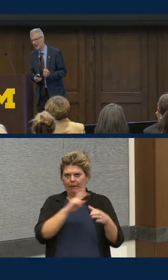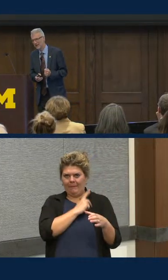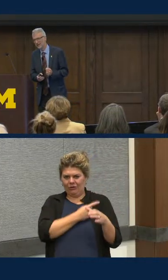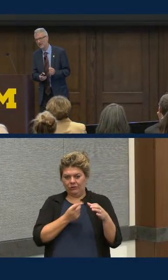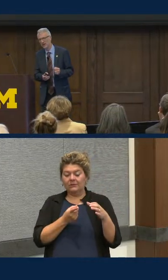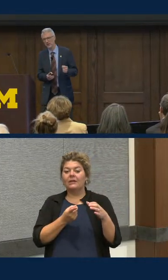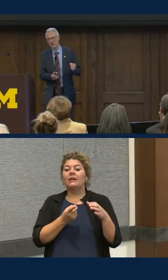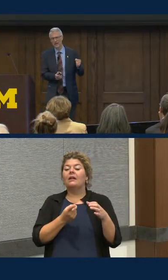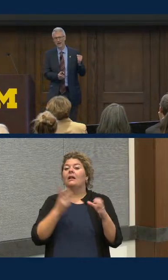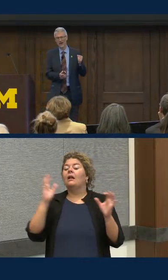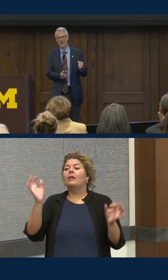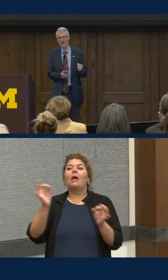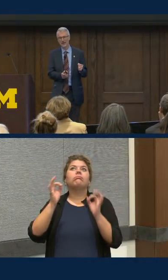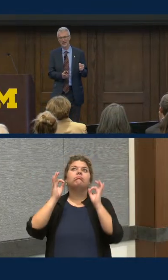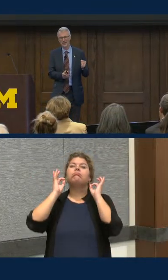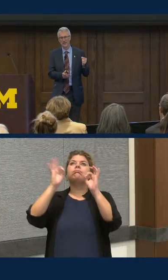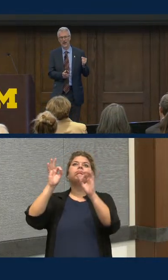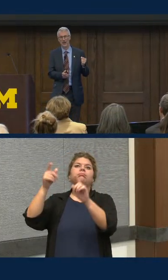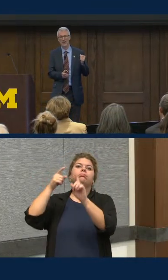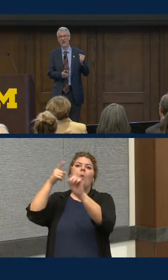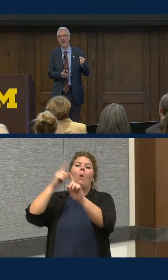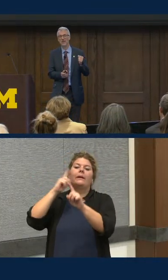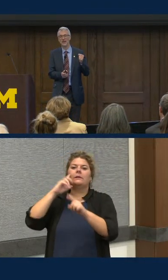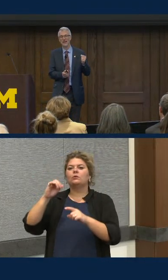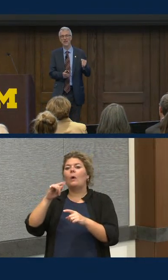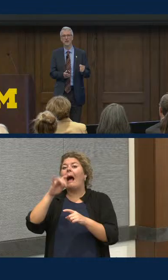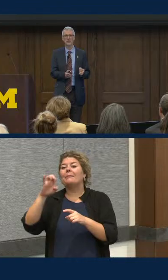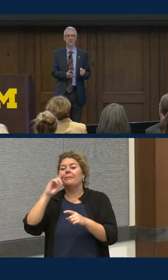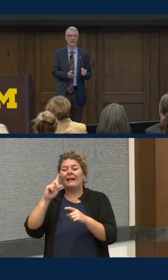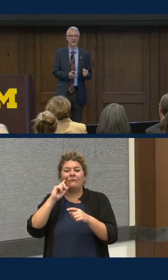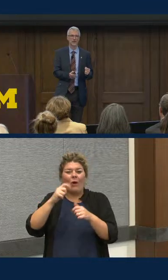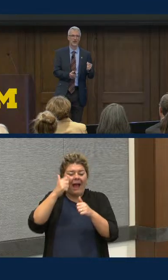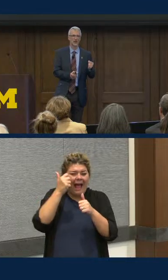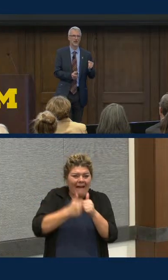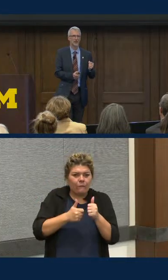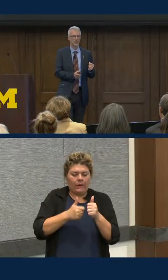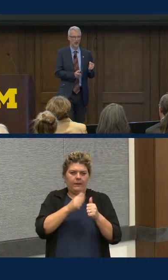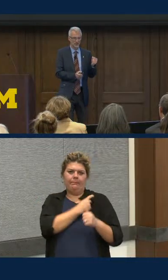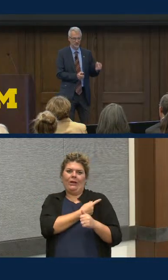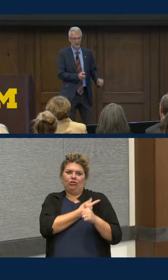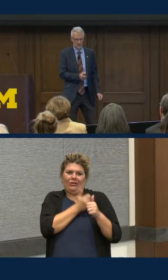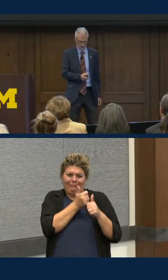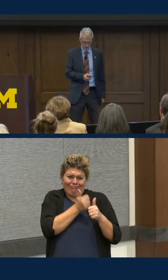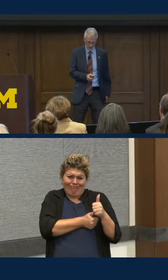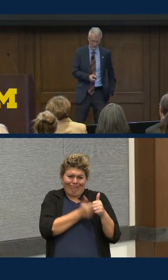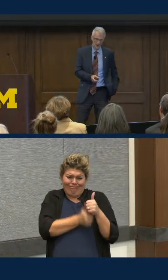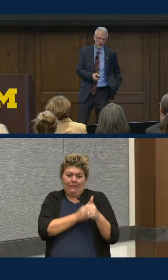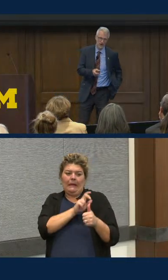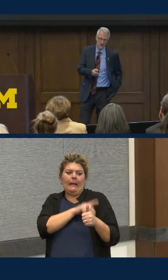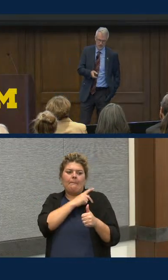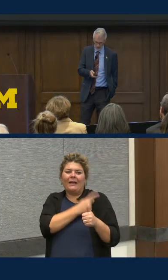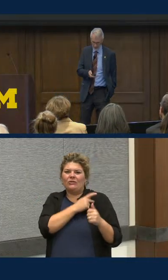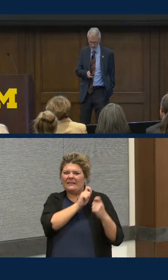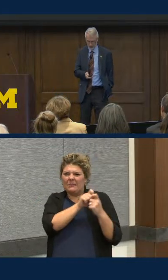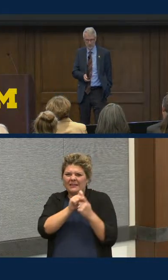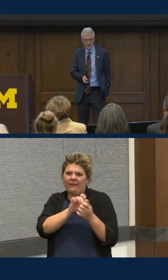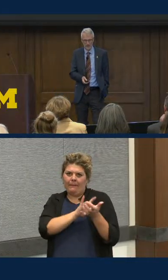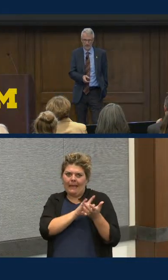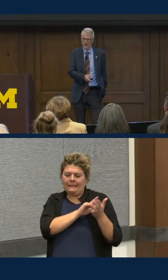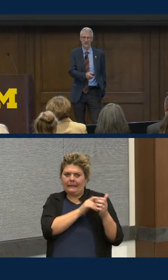field is optimize the pattern for every individual patient. Very patient specific medicine.